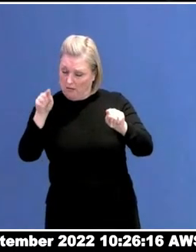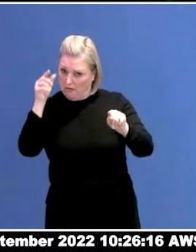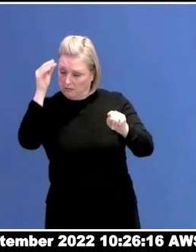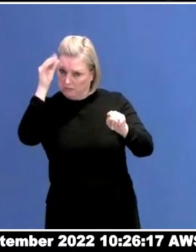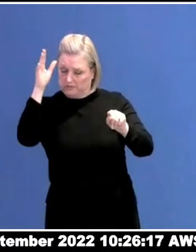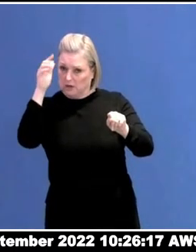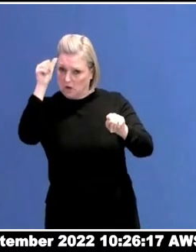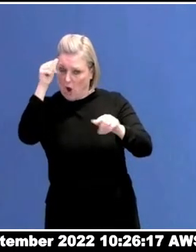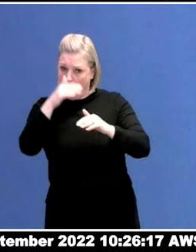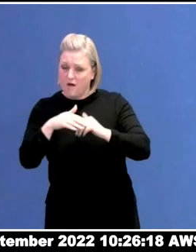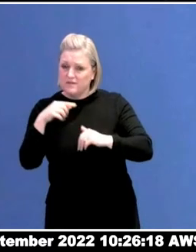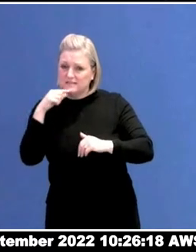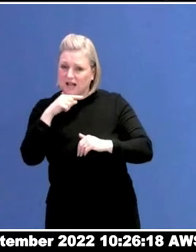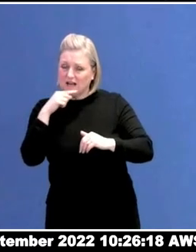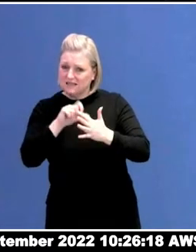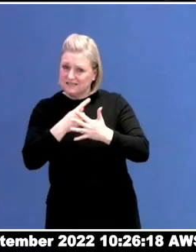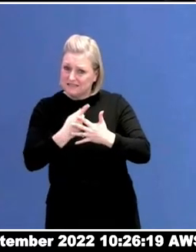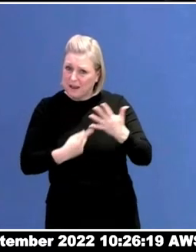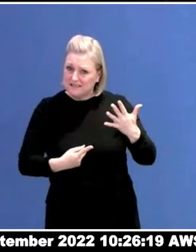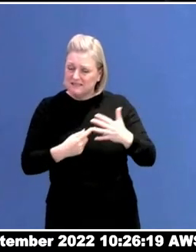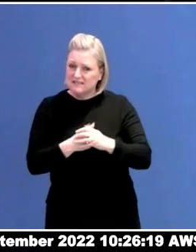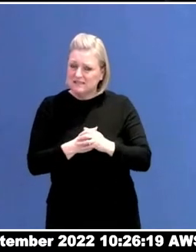I can't exactly recall, no, whether they were or not.